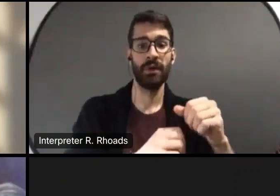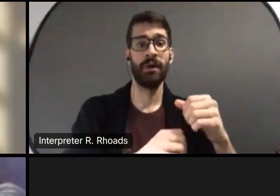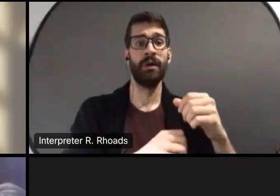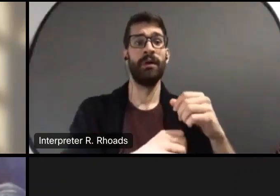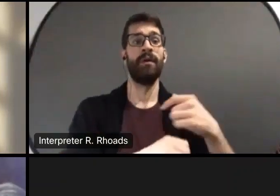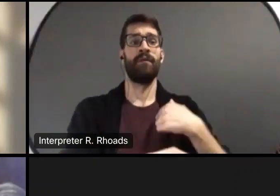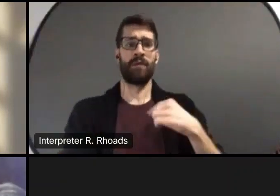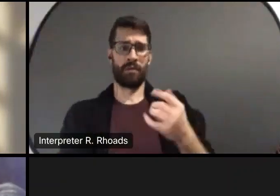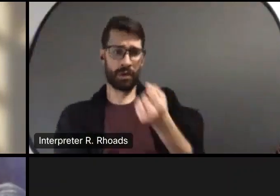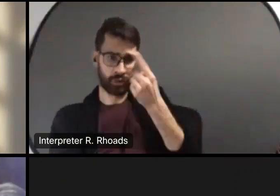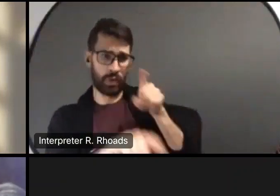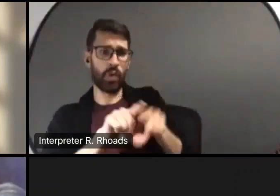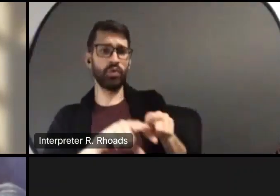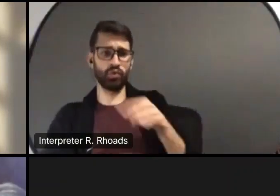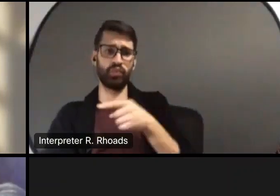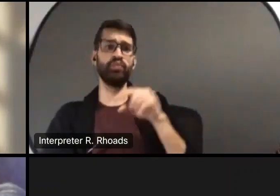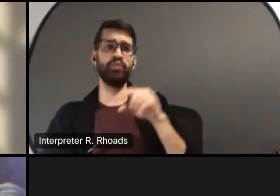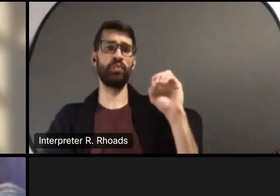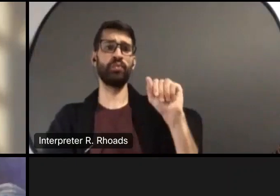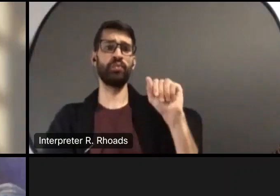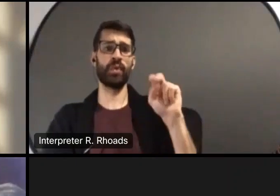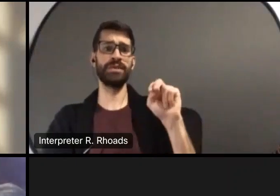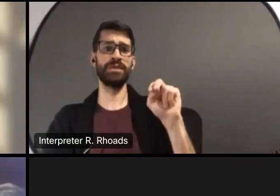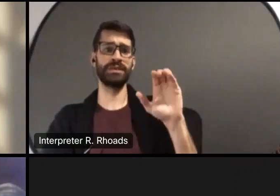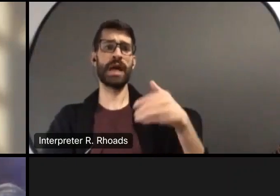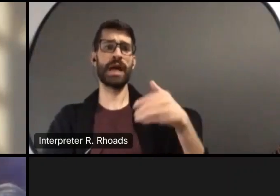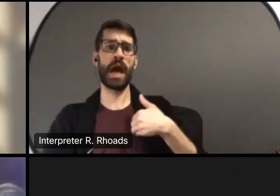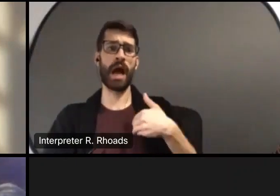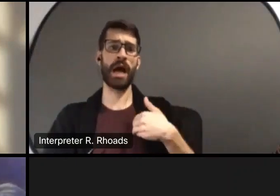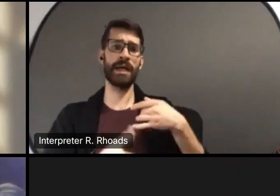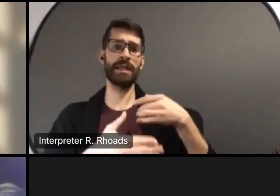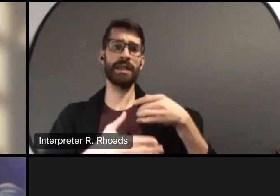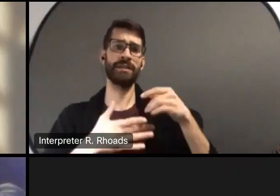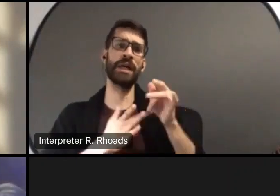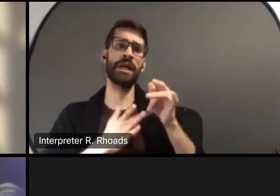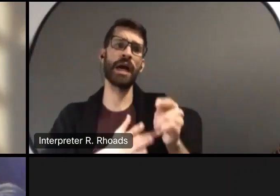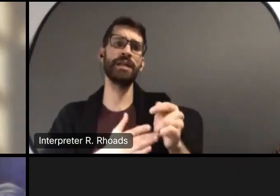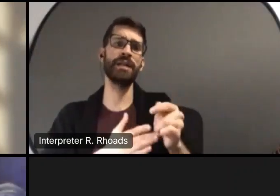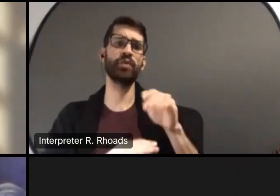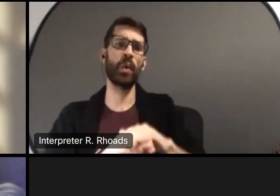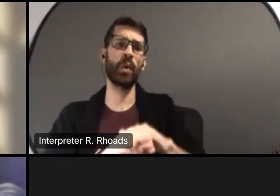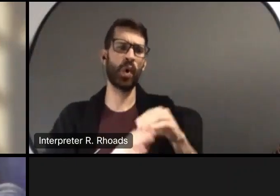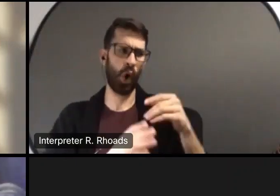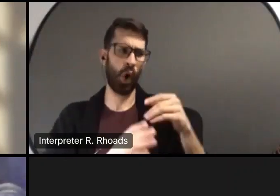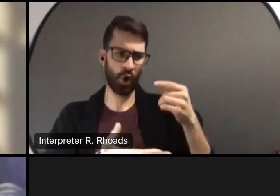now OANC guidance on debit cards? (Dickerson) Correct. (Campbell) So, all right. Well that's